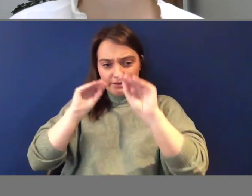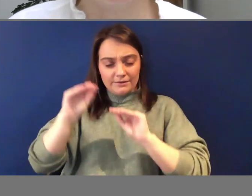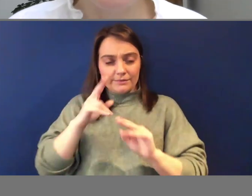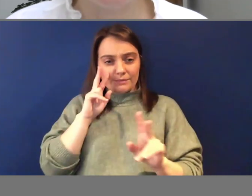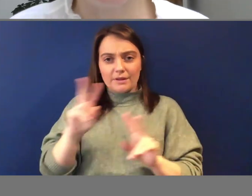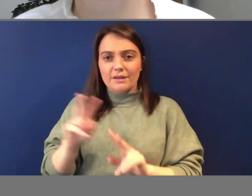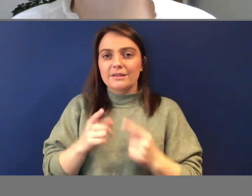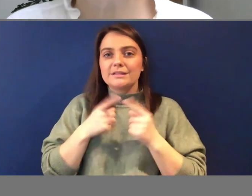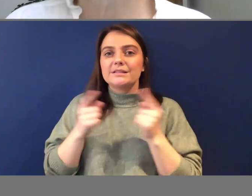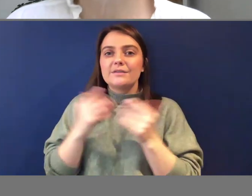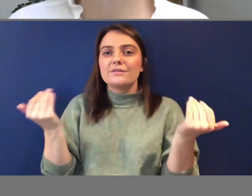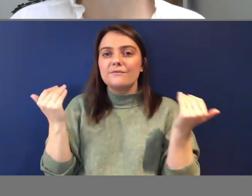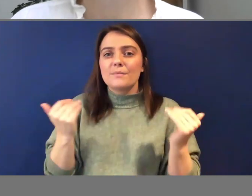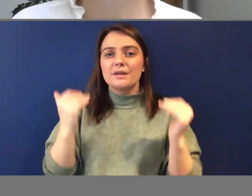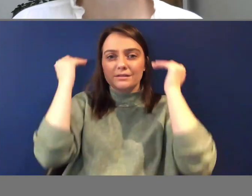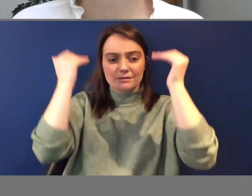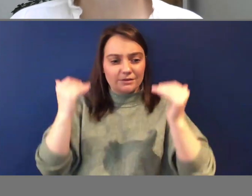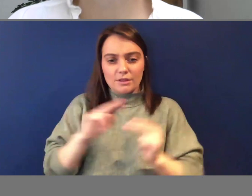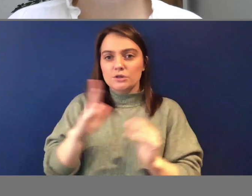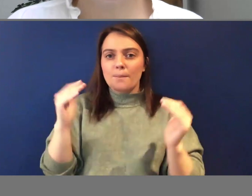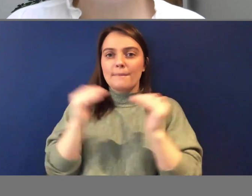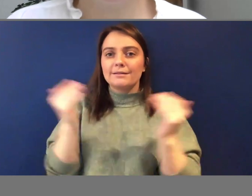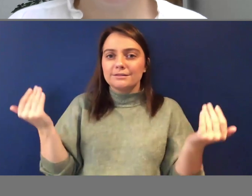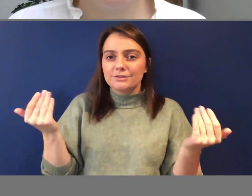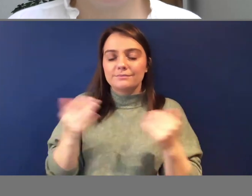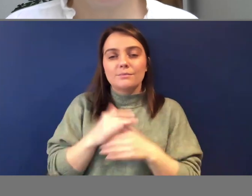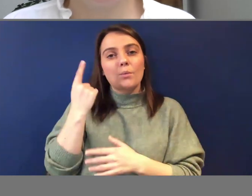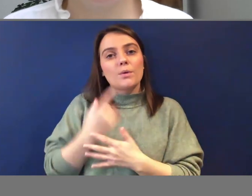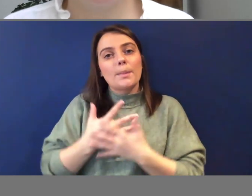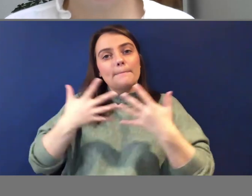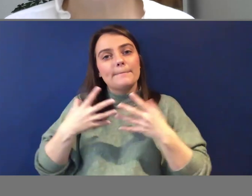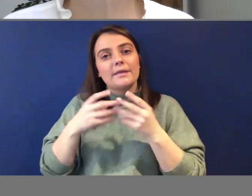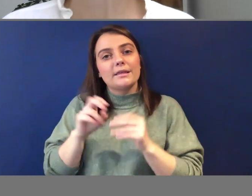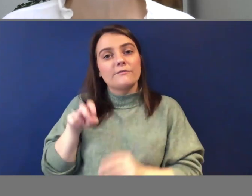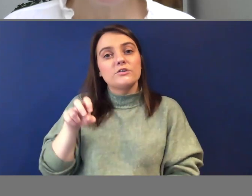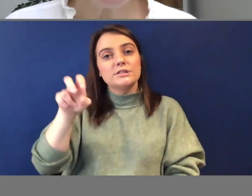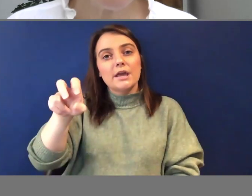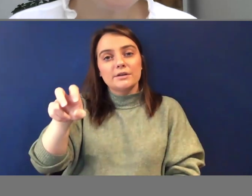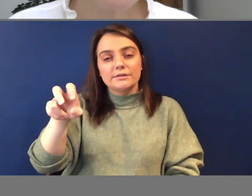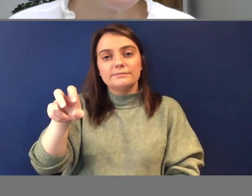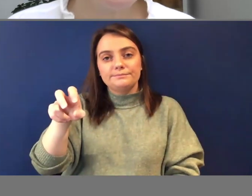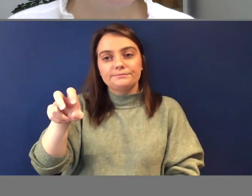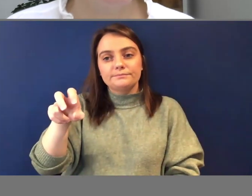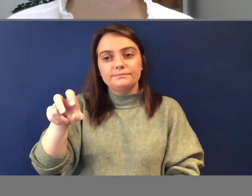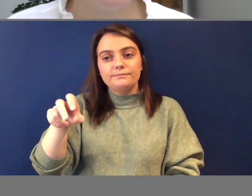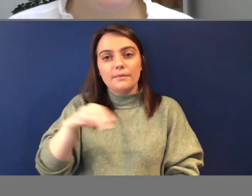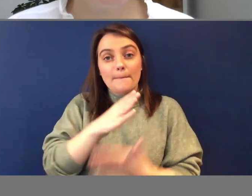different things and I think one of the big ones for stairs is that part M states that at least